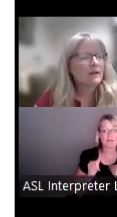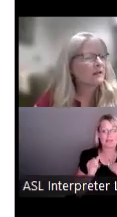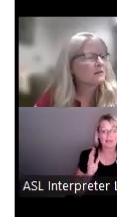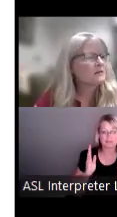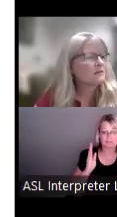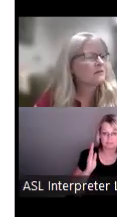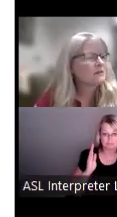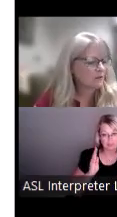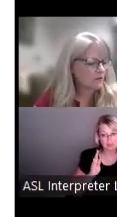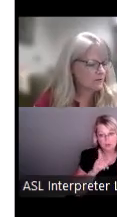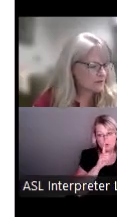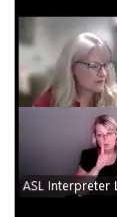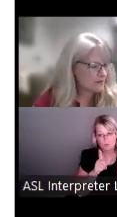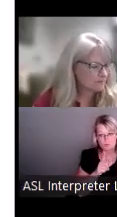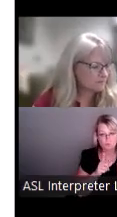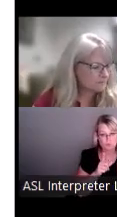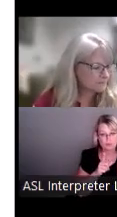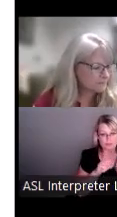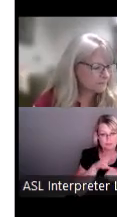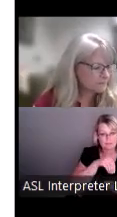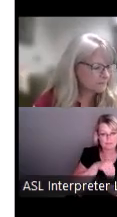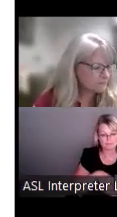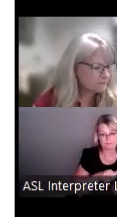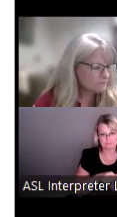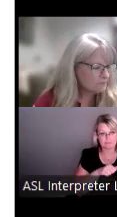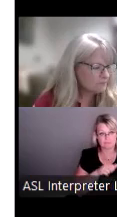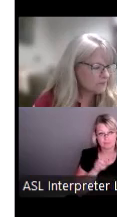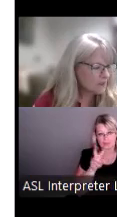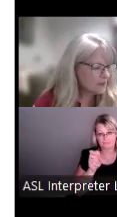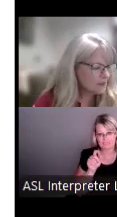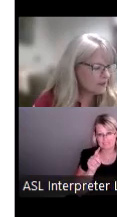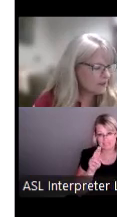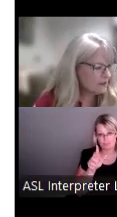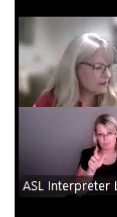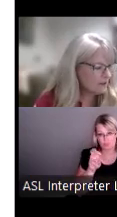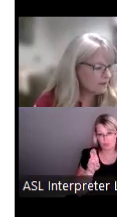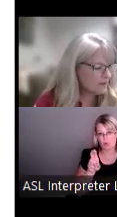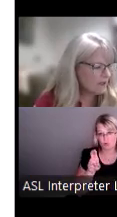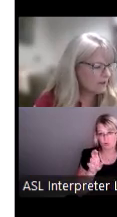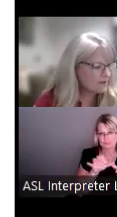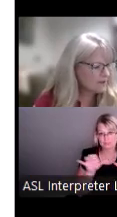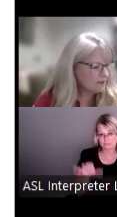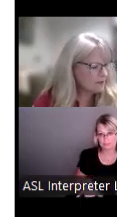related to the vestibular system, so and I was going to